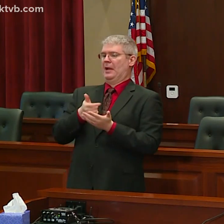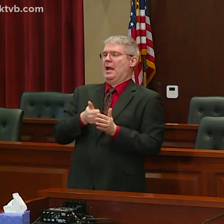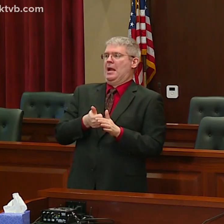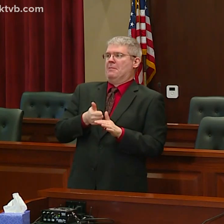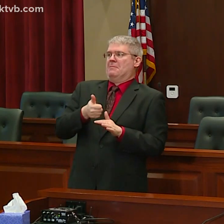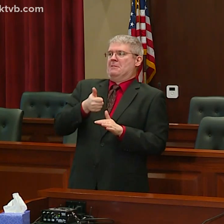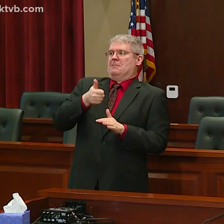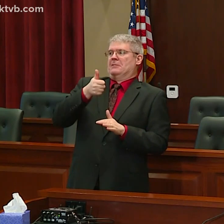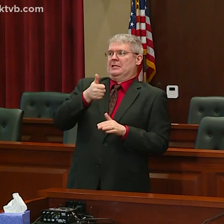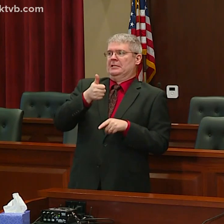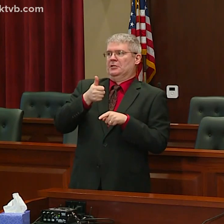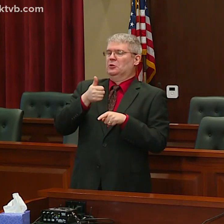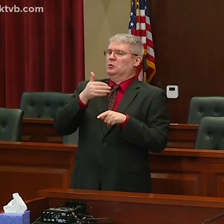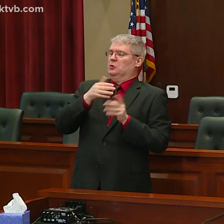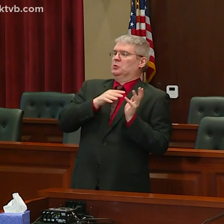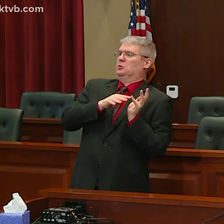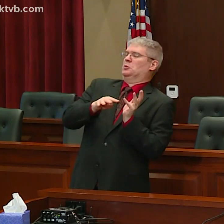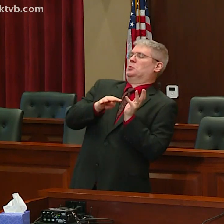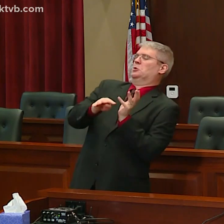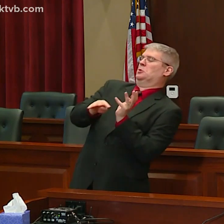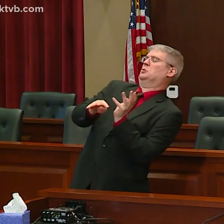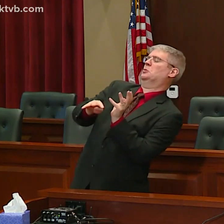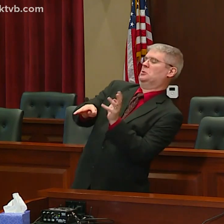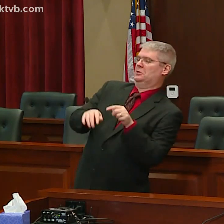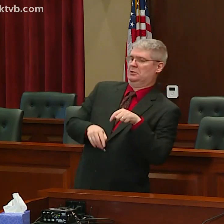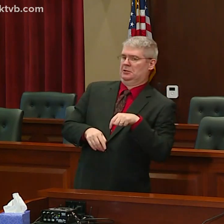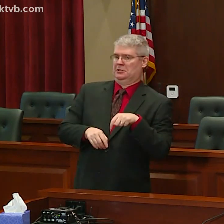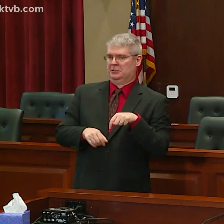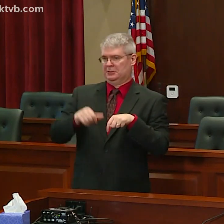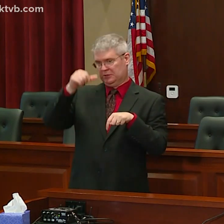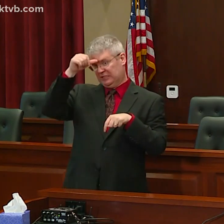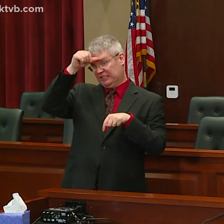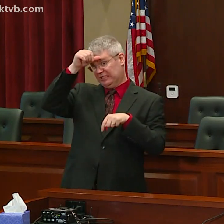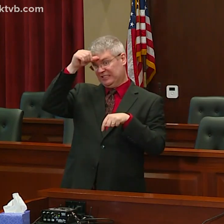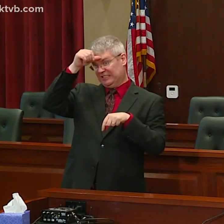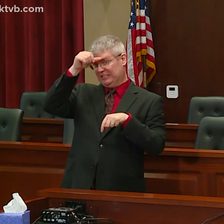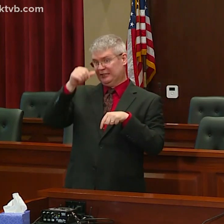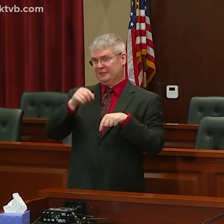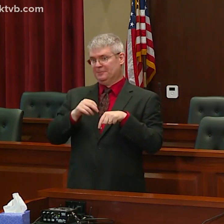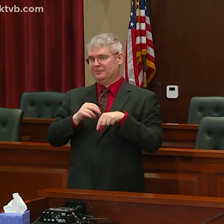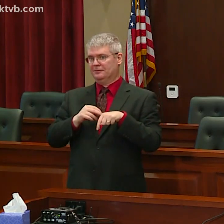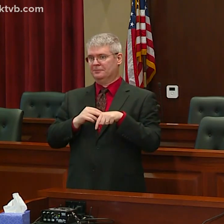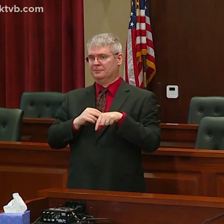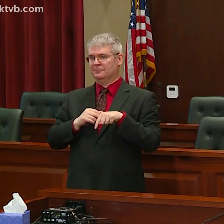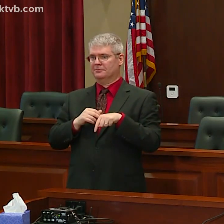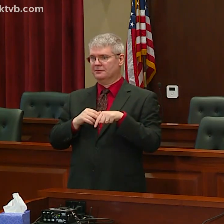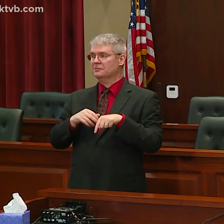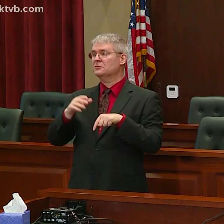AND HAVE SOME STRESSES WITH SOME IN AND HAVE SOME STRESSES WITH SOME IN PATIENTS. STRESSES WITH SOME IN PATIENTS. STRESSES WITH SOME IN PATIENTS. I STRESSES WITH SOME IN PATIENTS. I THINK STRESSES WITH SOME IN PATIENTS. I THINK PART STRESSES WITH SOME IN PATIENTS. I THINK PART OF STRESSES WITH SOME IN PATIENTS. I THINK PART OF THAT STRESSES WITH SOME IN PATIENTS. I THINK PART OF THAT IS PATIENTS. I THINK PART OF THAT IS PATIENTS. I THINK PART OF THAT IS THE PATIENTS. I THINK PART OF THAT IS THE REFERRAL PATIENTS. I THINK PART OF THAT IS THE REFERRAL PATTERNS. I THINK PART OF THAT IS THE REFERRAL PATTERNS. I THINK PART OF THAT IS THE REFERRAL PATTERNS. WE I THINK PART OF THAT IS THE REFERRAL PATTERNS. WE KNOW I THINK PART OF THAT IS THE REFERRAL PATTERNS. WE KNOW THAT I THINK PART OF THAT IS THE REFERRAL PATTERNS. WE KNOW THAT SOME THE REFERRAL PATTERNS. WE KNOW THAT SOME THE REFERRAL PATTERNS. WE KNOW THAT SOME PATIENTS THE REFERRAL PATTERNS. WE KNOW THAT SOME PATIENTS DO THE REFERRAL PATTERNS. WE KNOW THAT SOME PATIENTS DO COME THE REFERRAL PATTERNS. WE KNOW THAT SOME PATIENTS DO COME IN